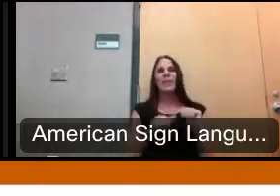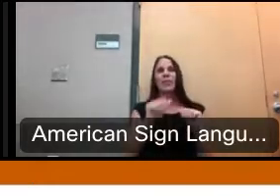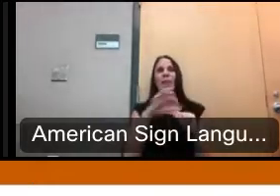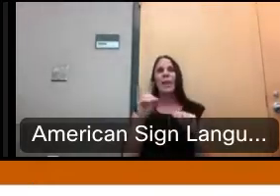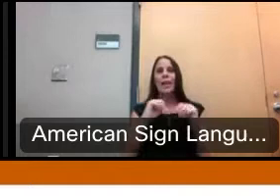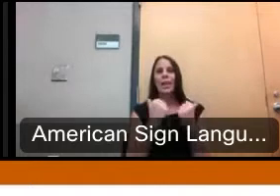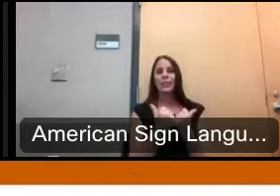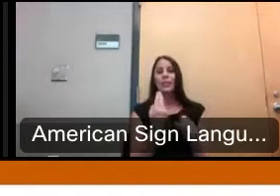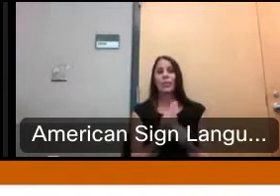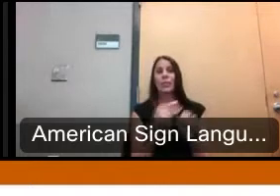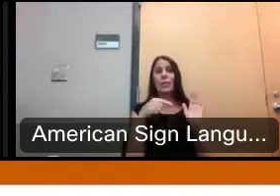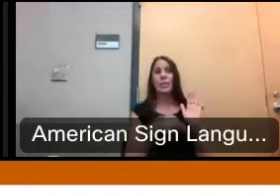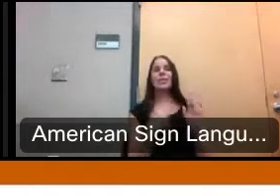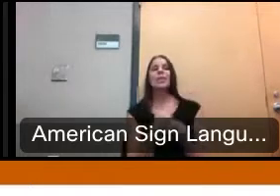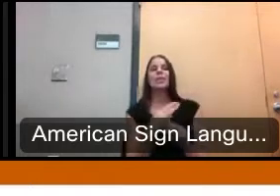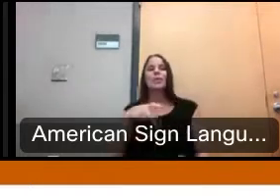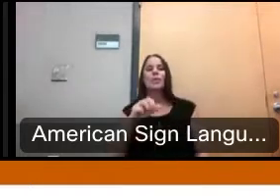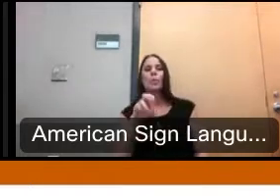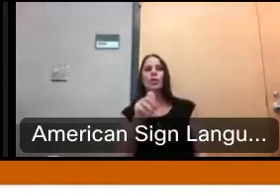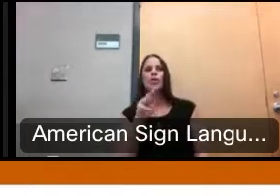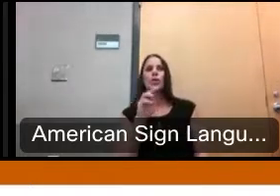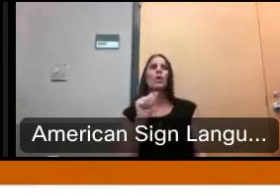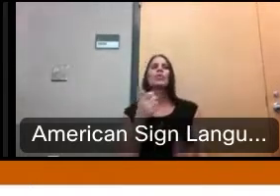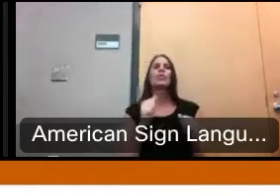to represent the audience you're trying to reach and I, I try really hard. I don't always